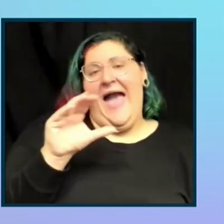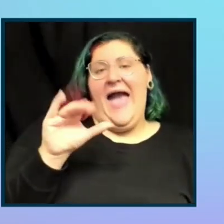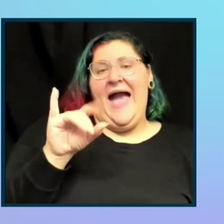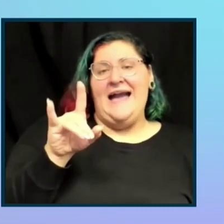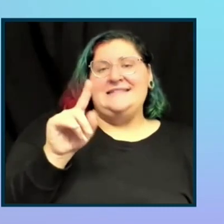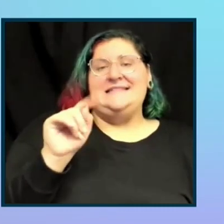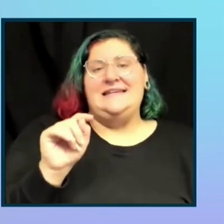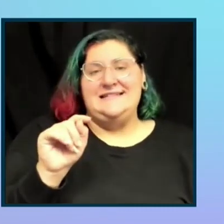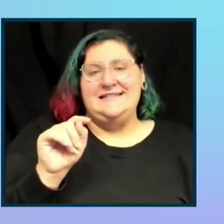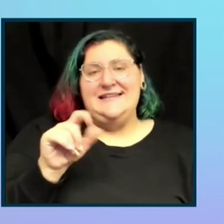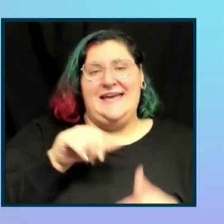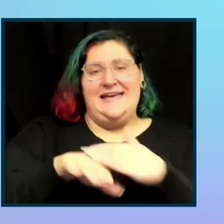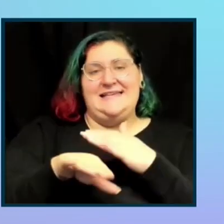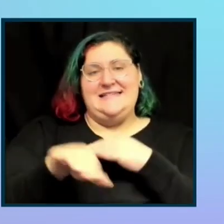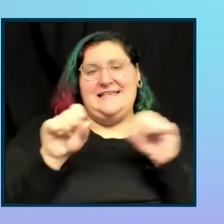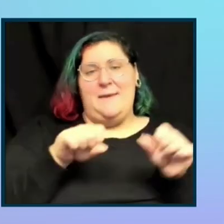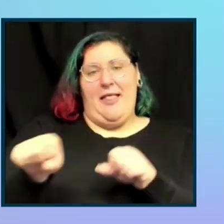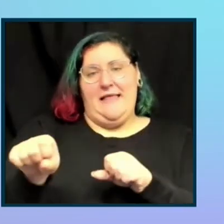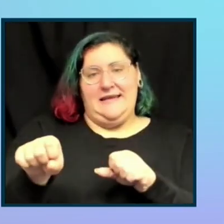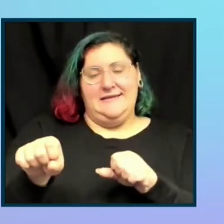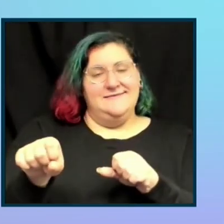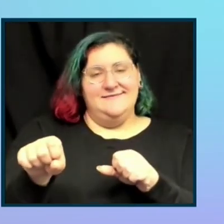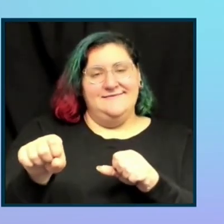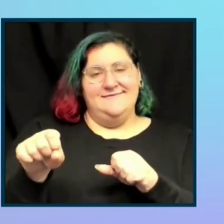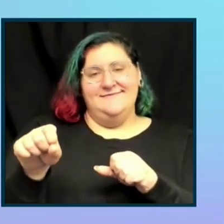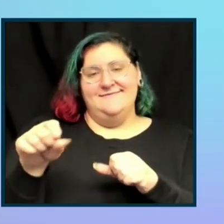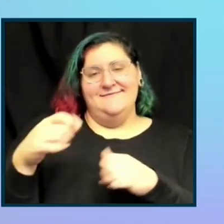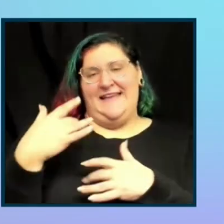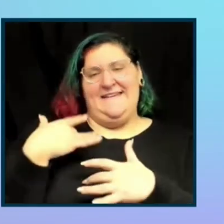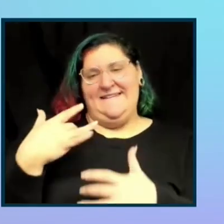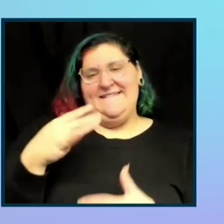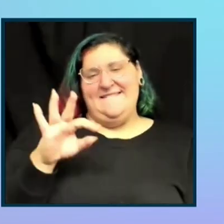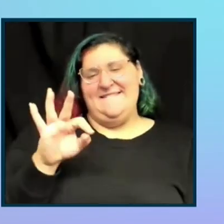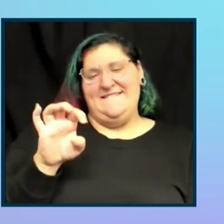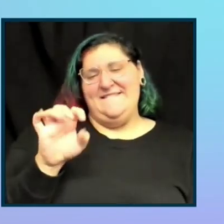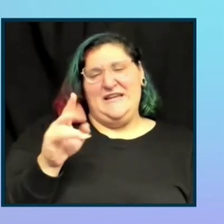All right. Probably my favorite, one of recent memory